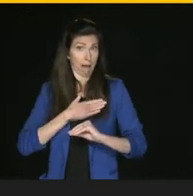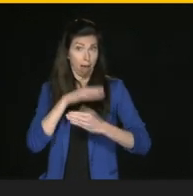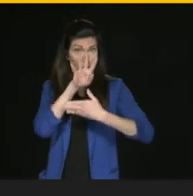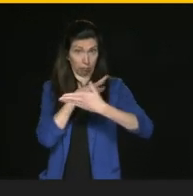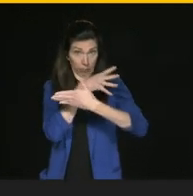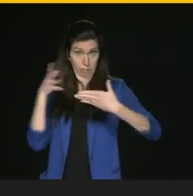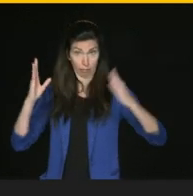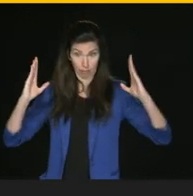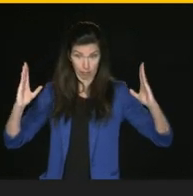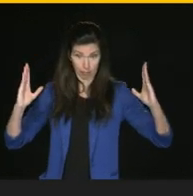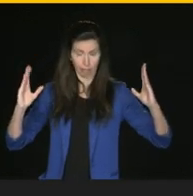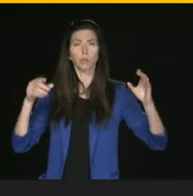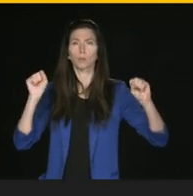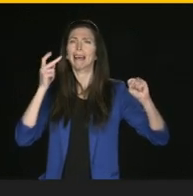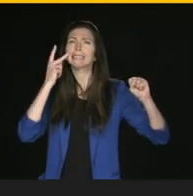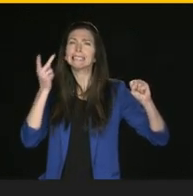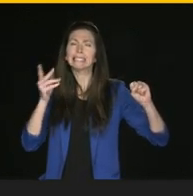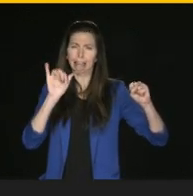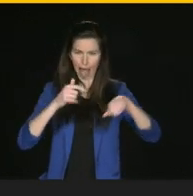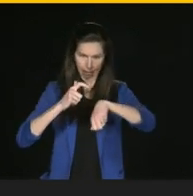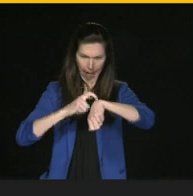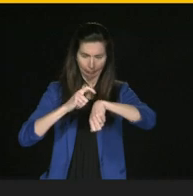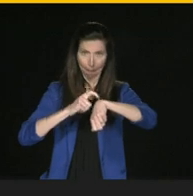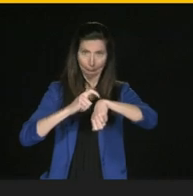SLIDE 14, YOU CAN SEE THAT THE